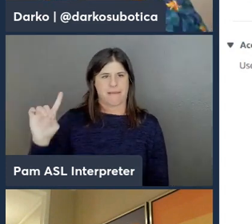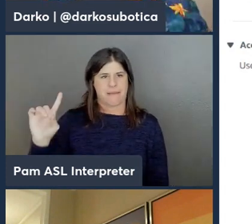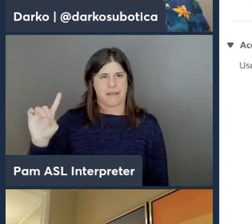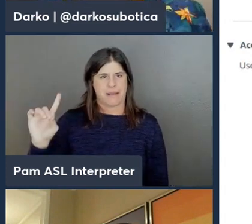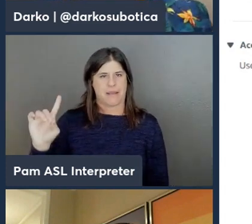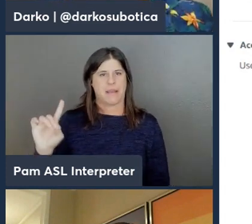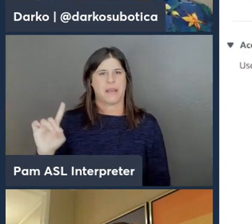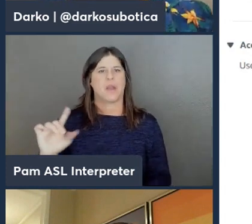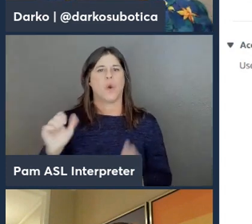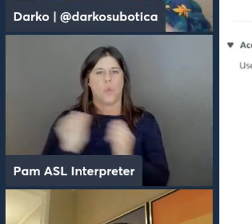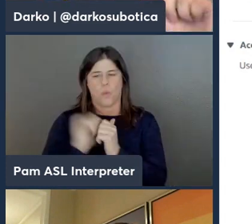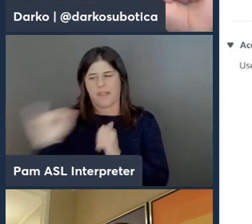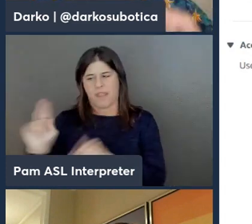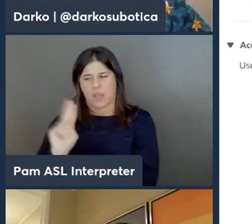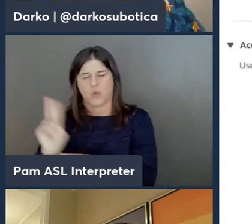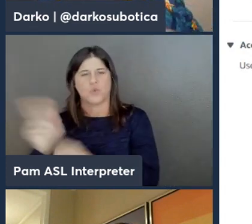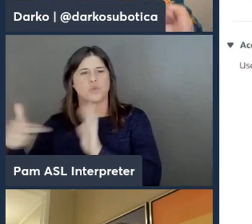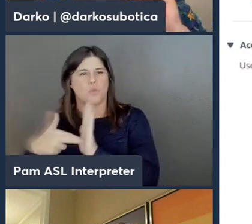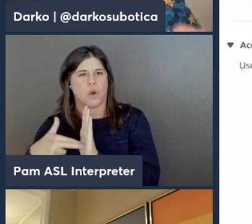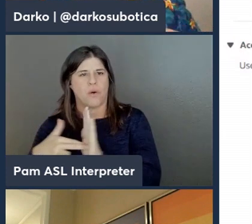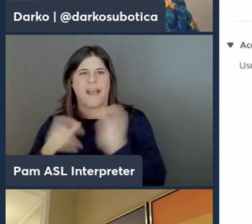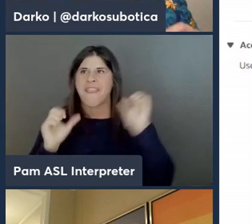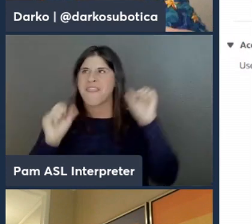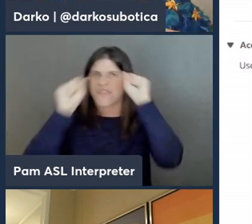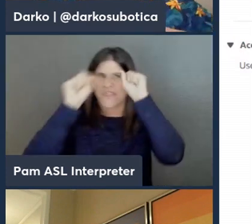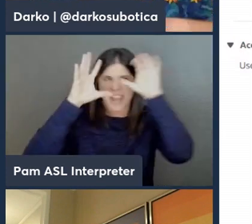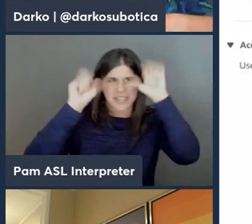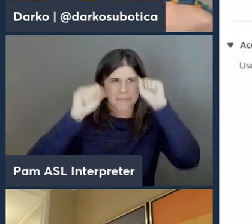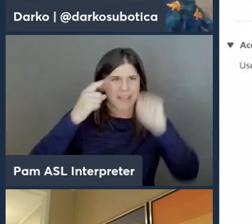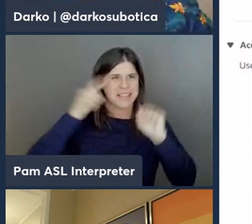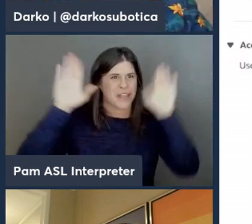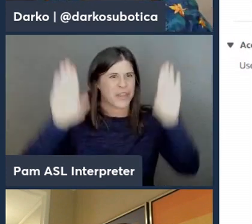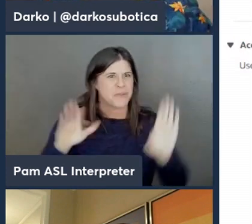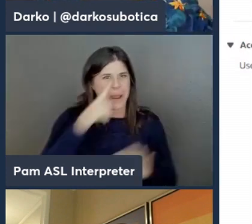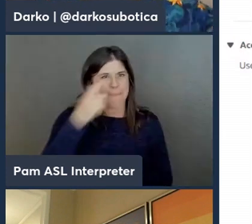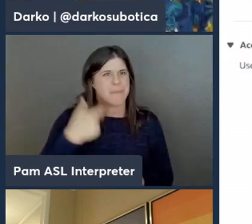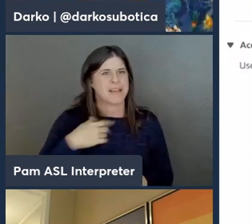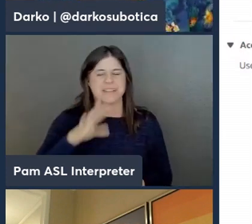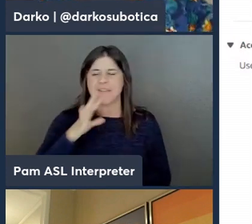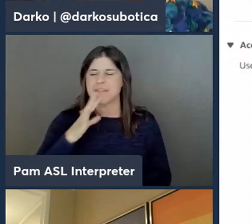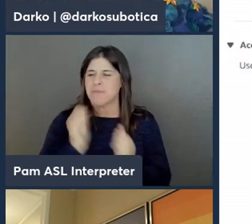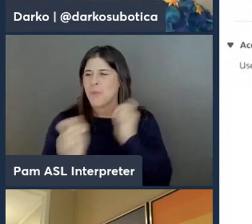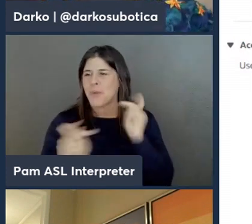with this user role. That's amazing. I think that's great because, you know, I've spoken to folks like, oh, we wanna ChatOps,